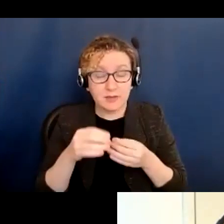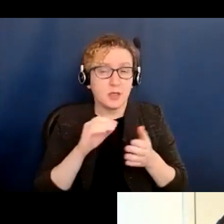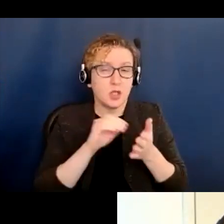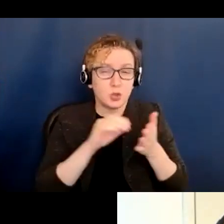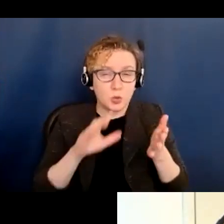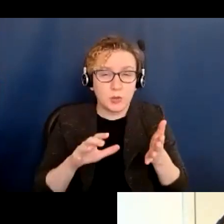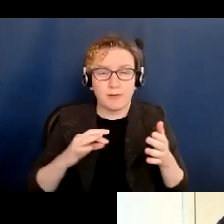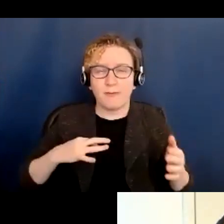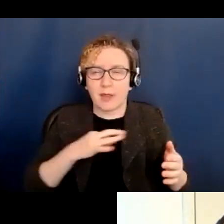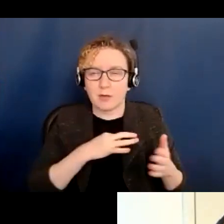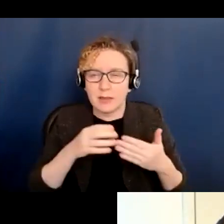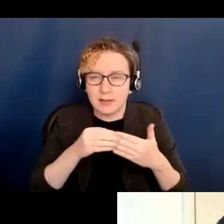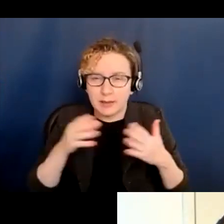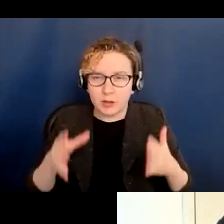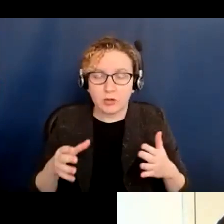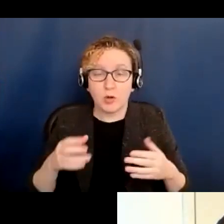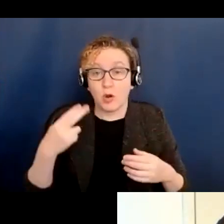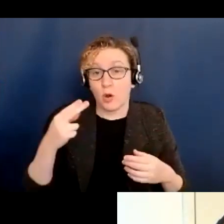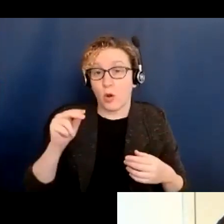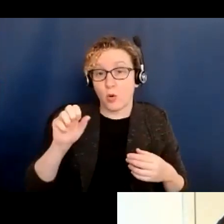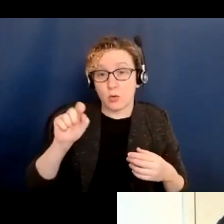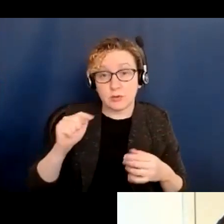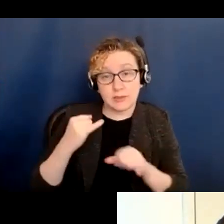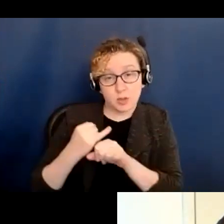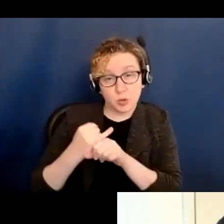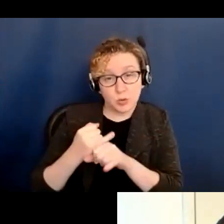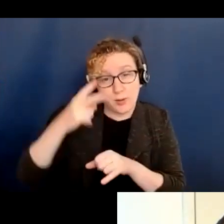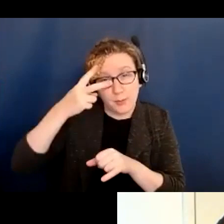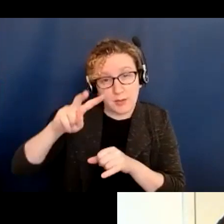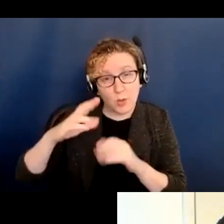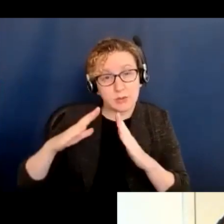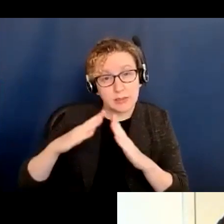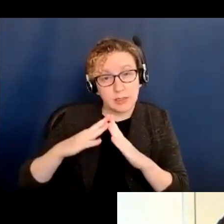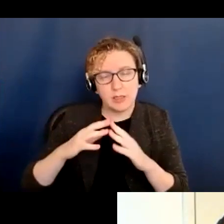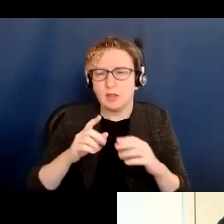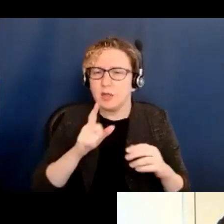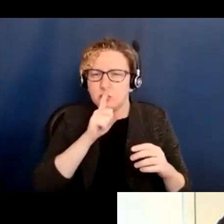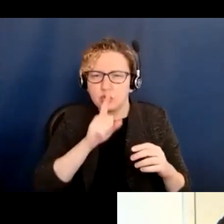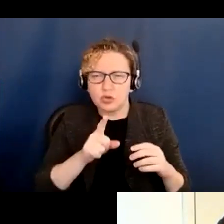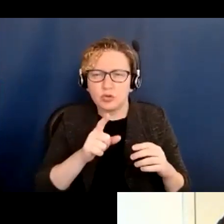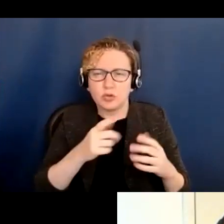leader and with our host institution in Mexico City to make sure that all of the accommodations